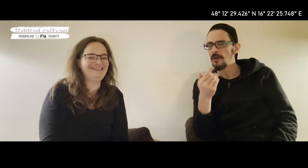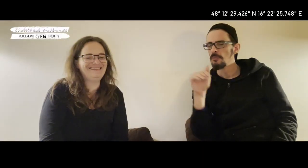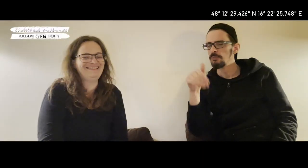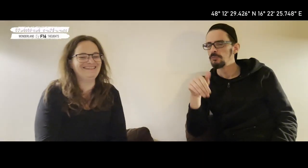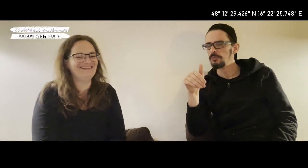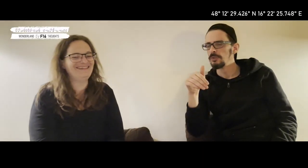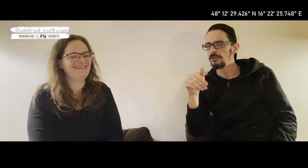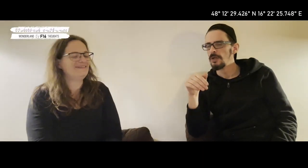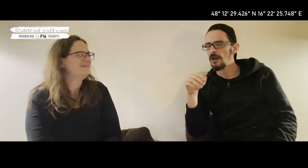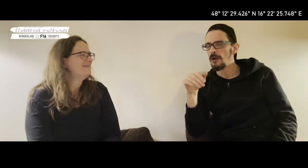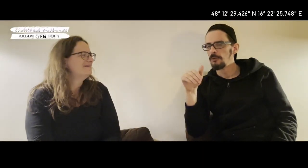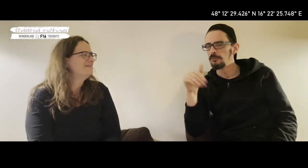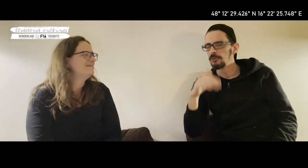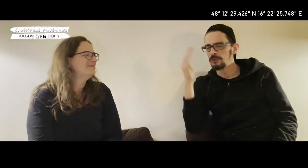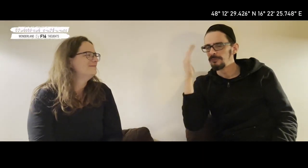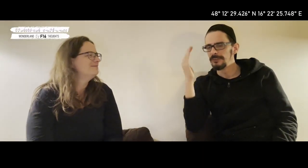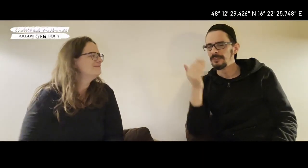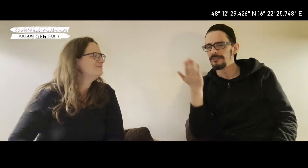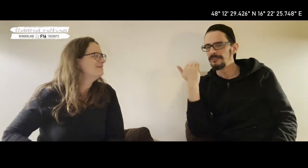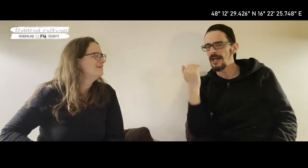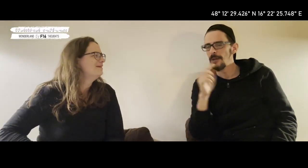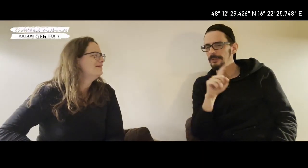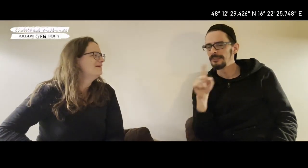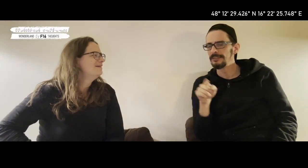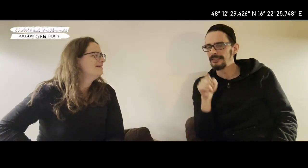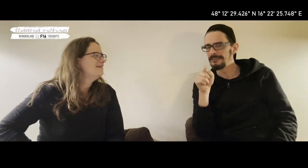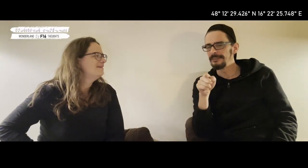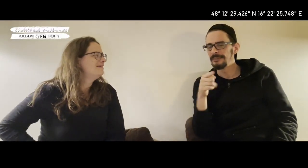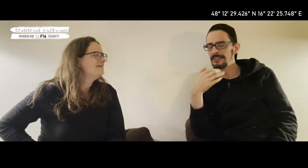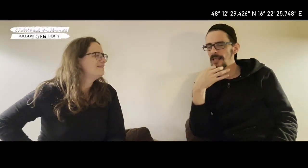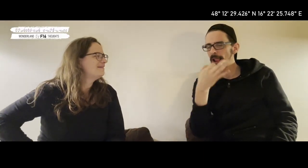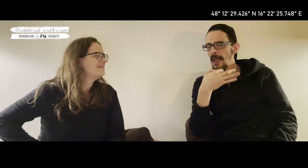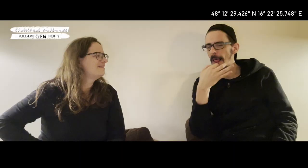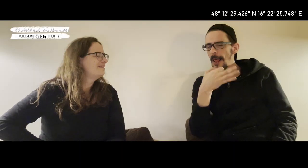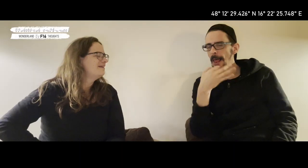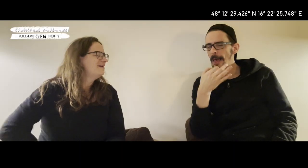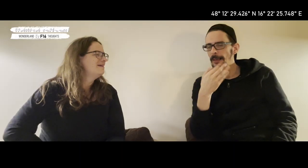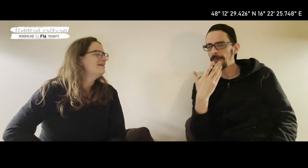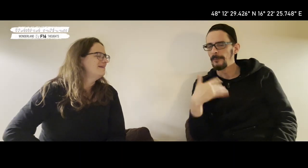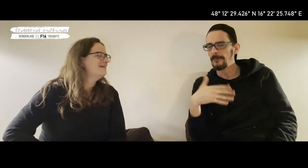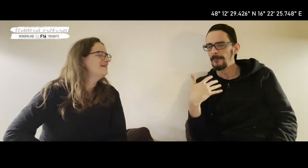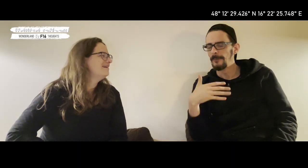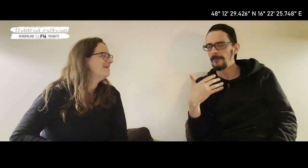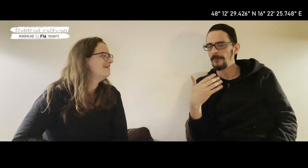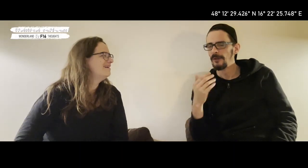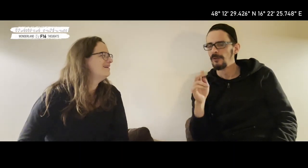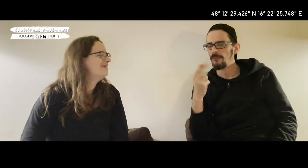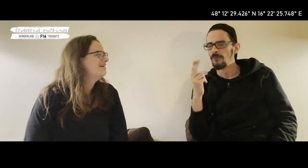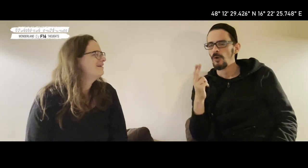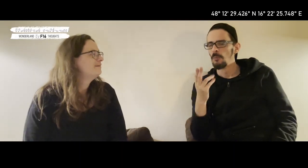At this point it is also important to know that this kind of speech was considered quite daring at that time,